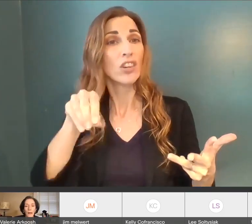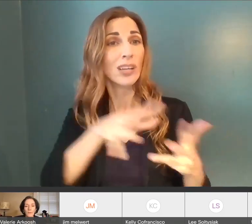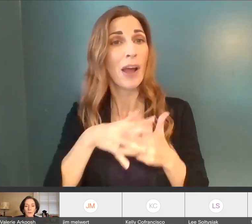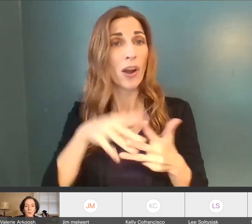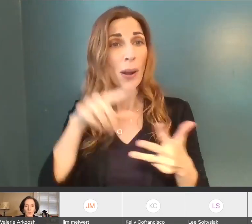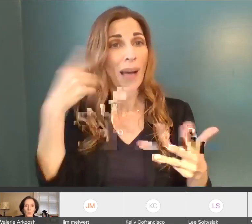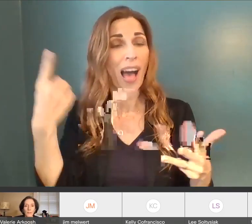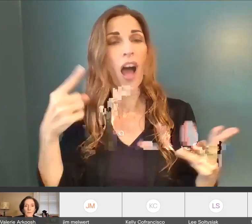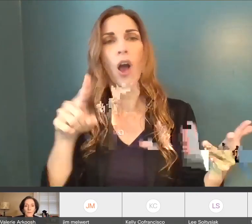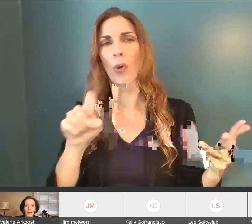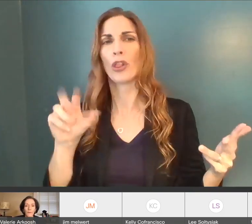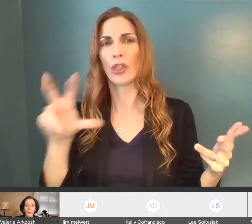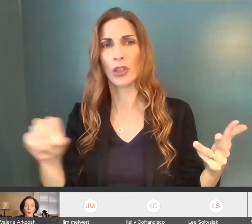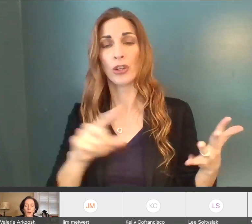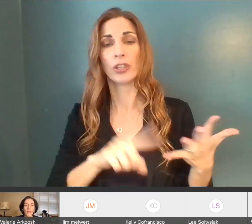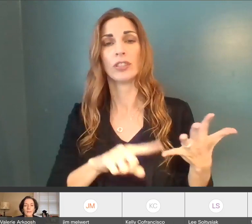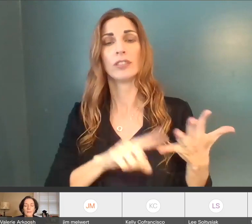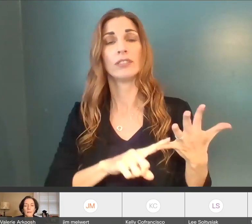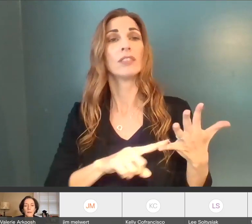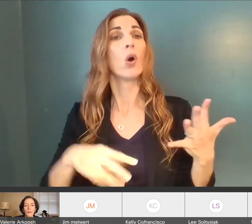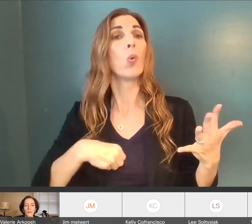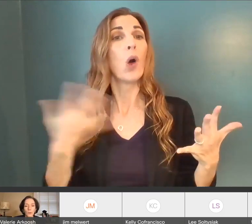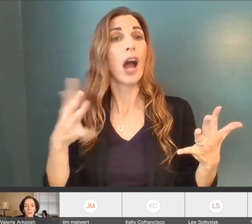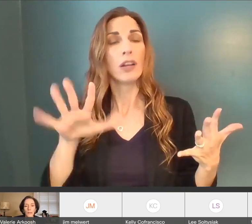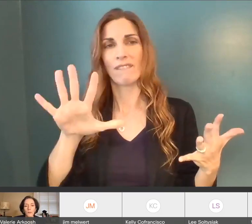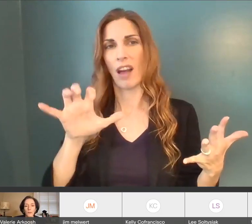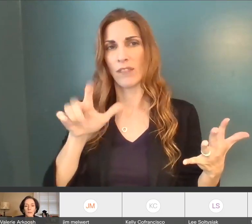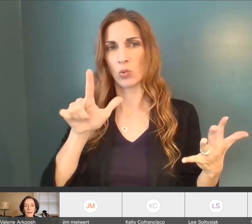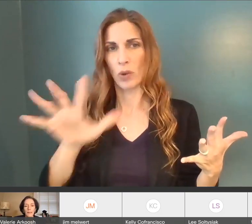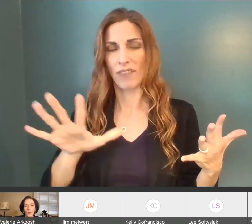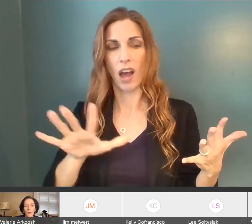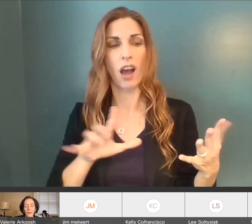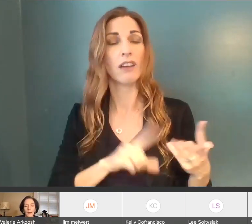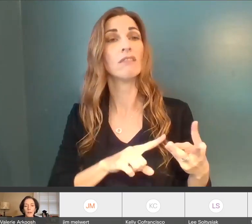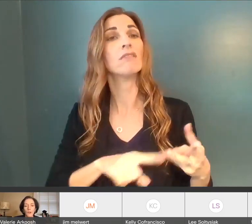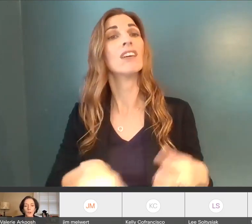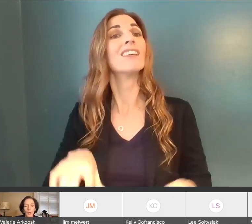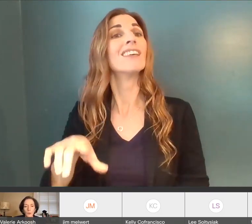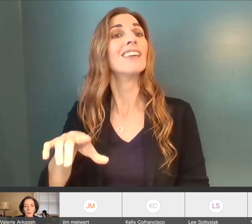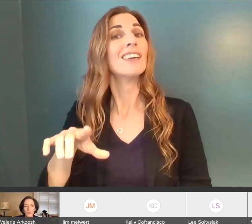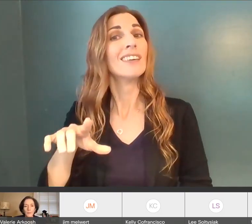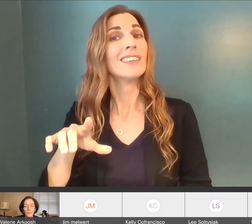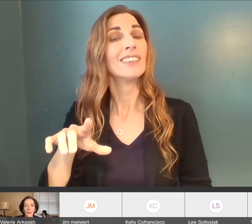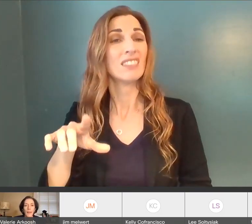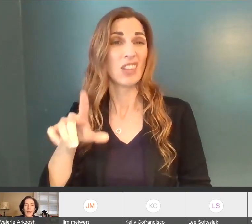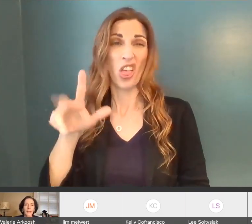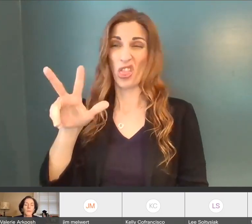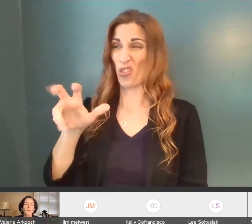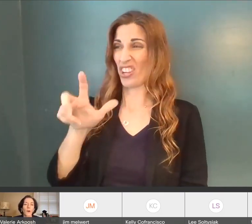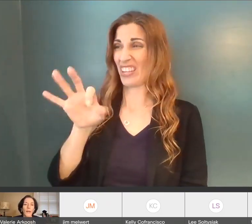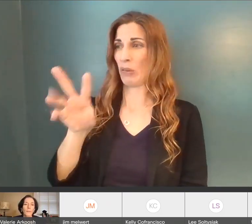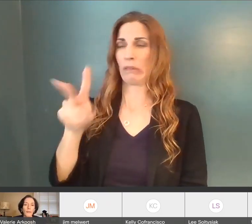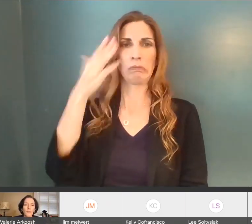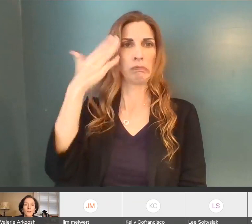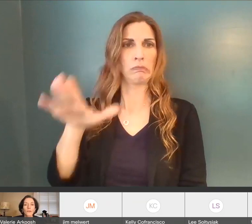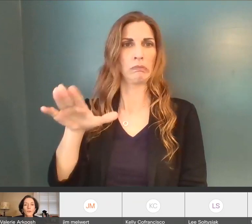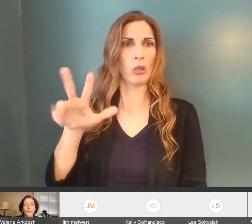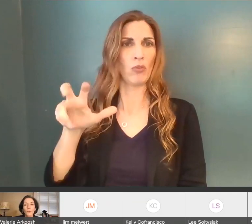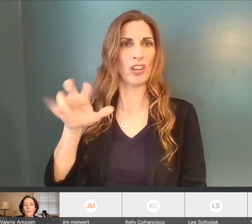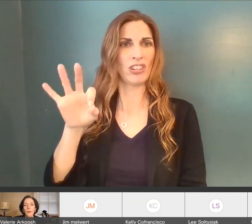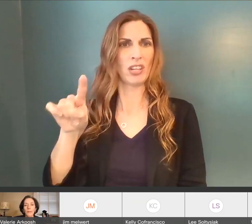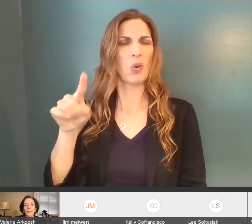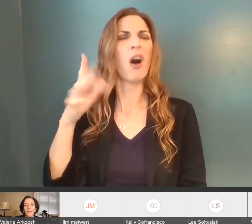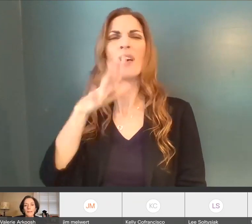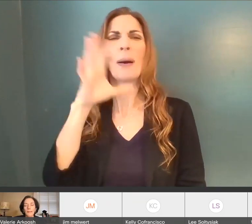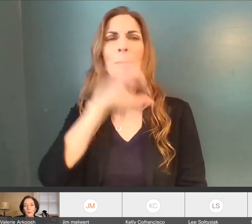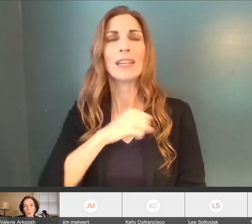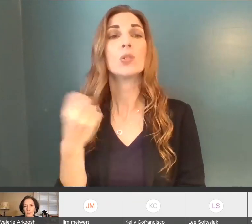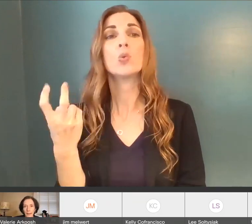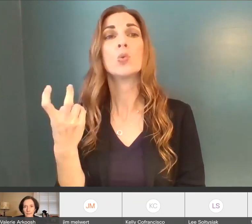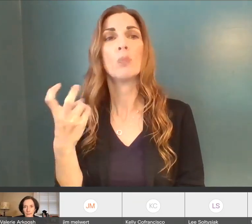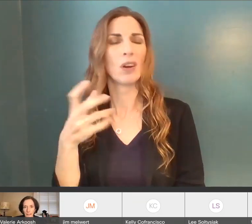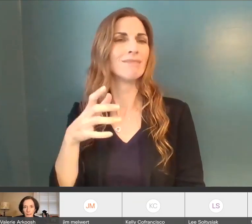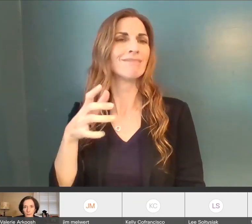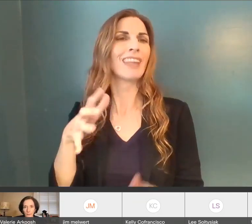525 white, 391 unknown, and I'm sorry, I missed two American Indian or Alaska native.